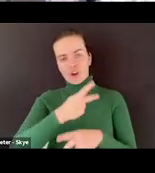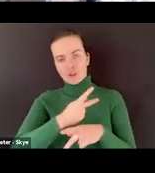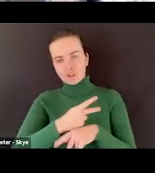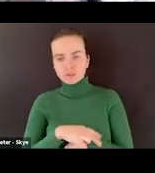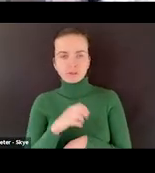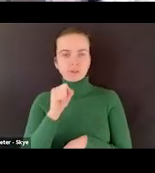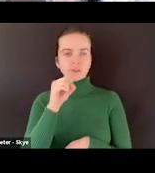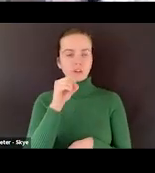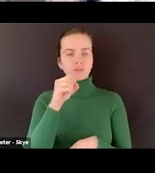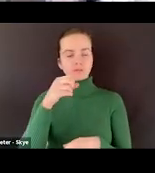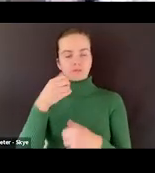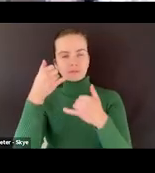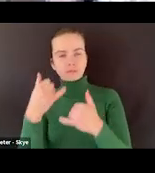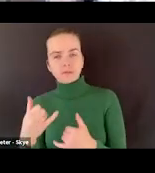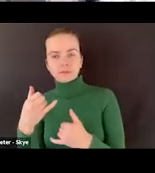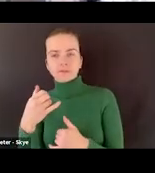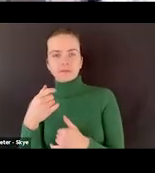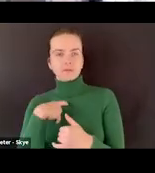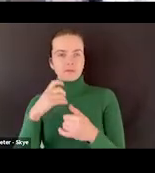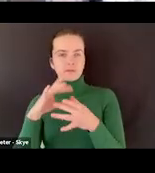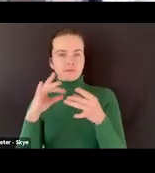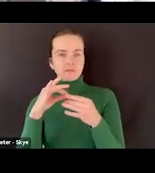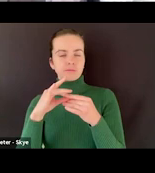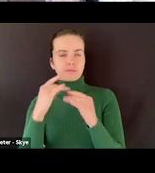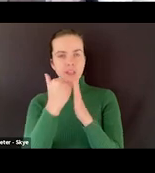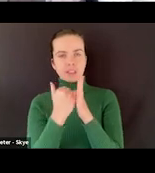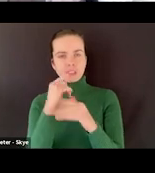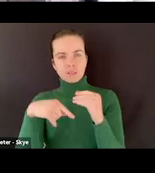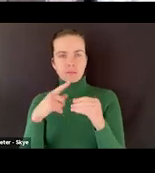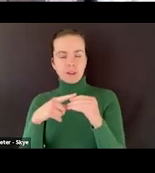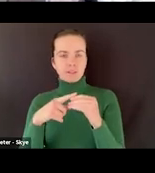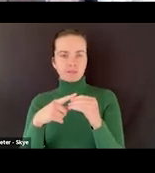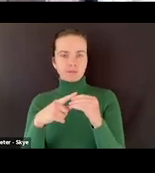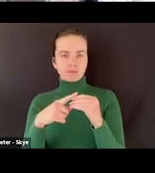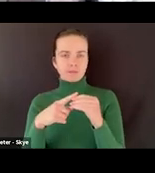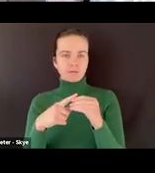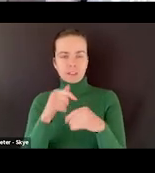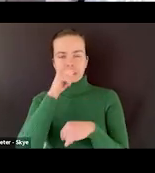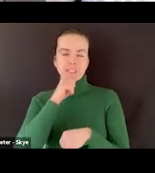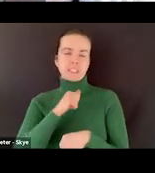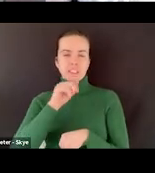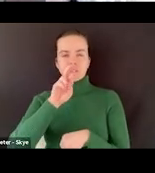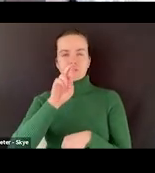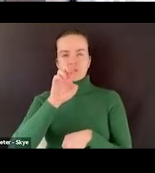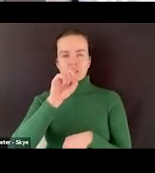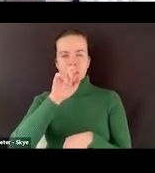note. The lessons on resilience. So we asked participants what have they found to be effective,